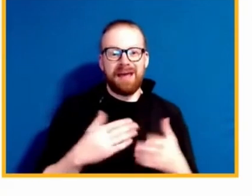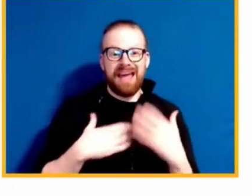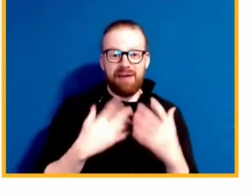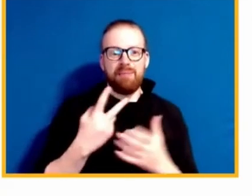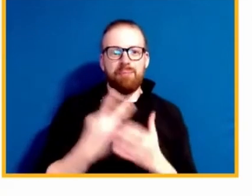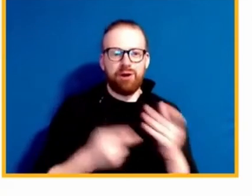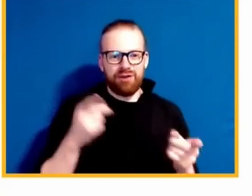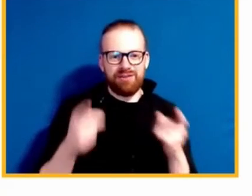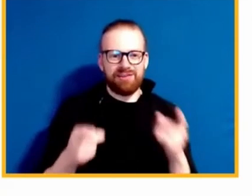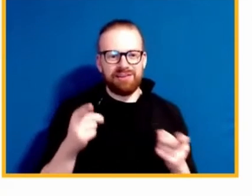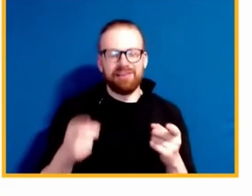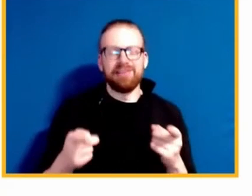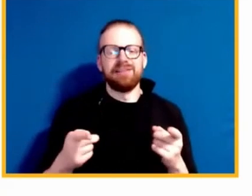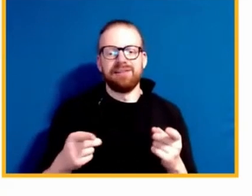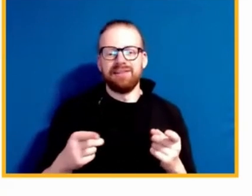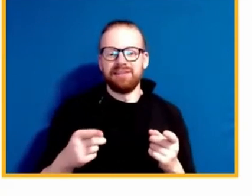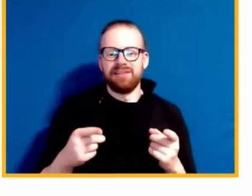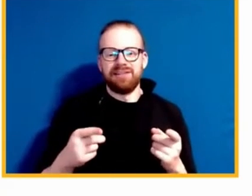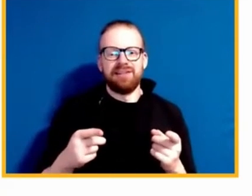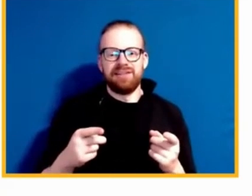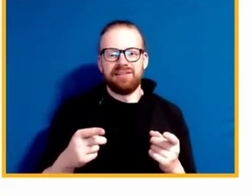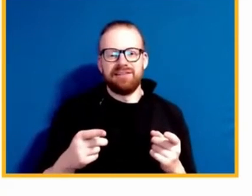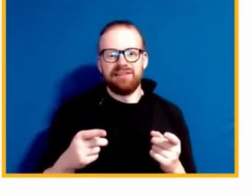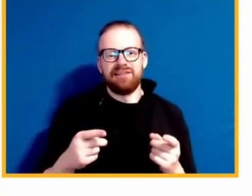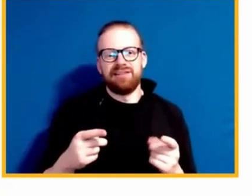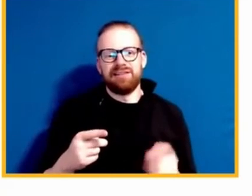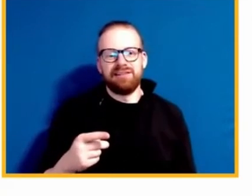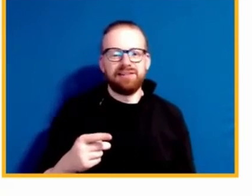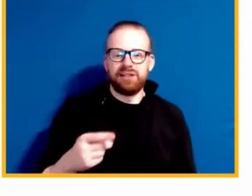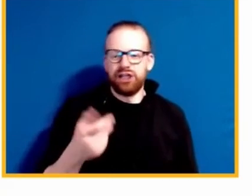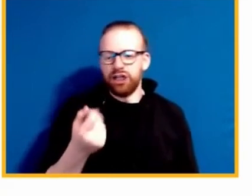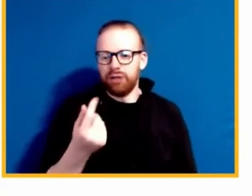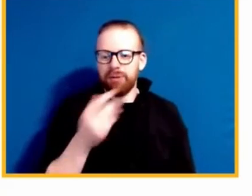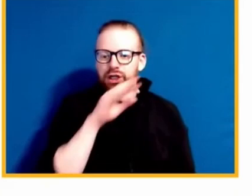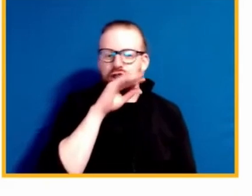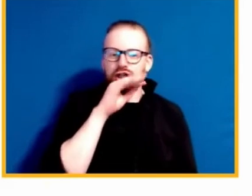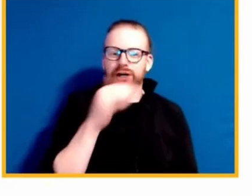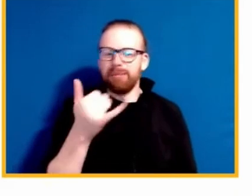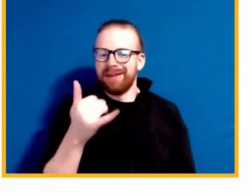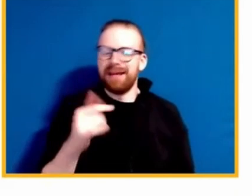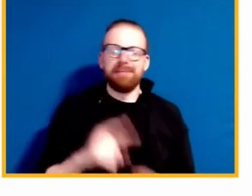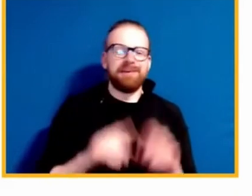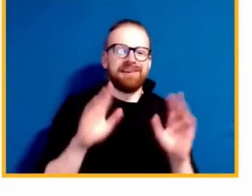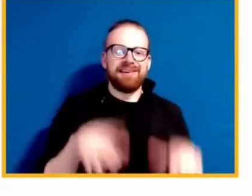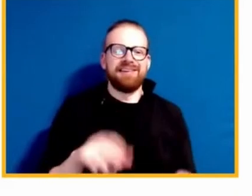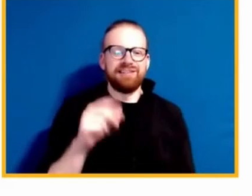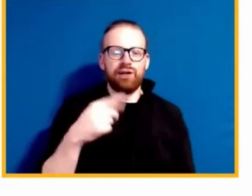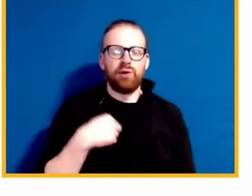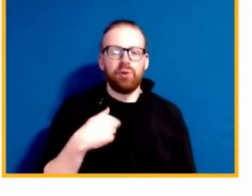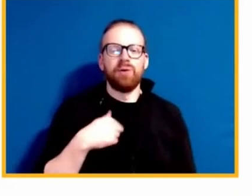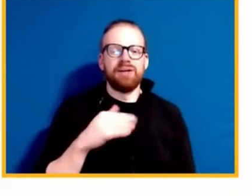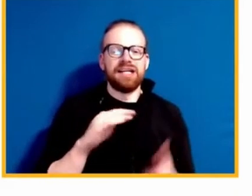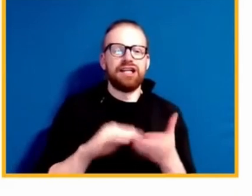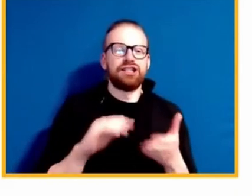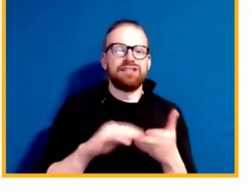both of you if not a little bit of, you know, dirty play in the backside. But it's okay, we're gonna forgive you for that one.